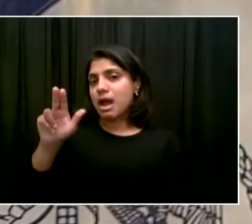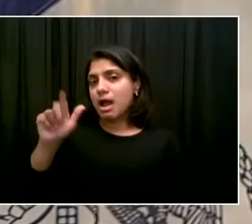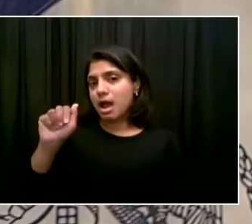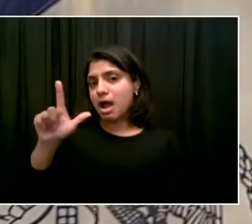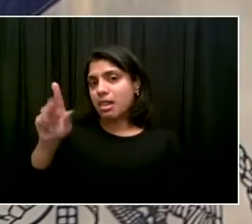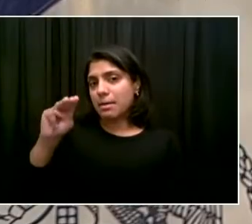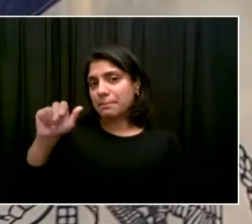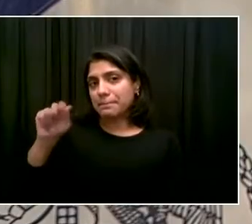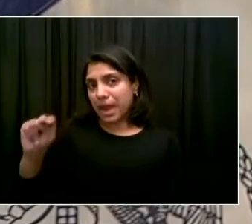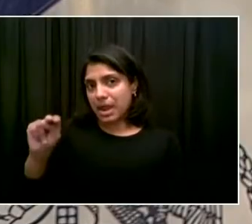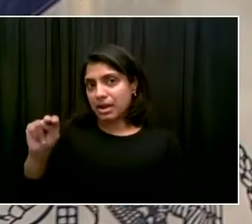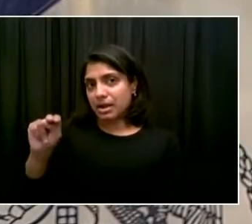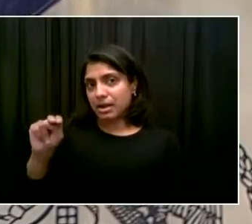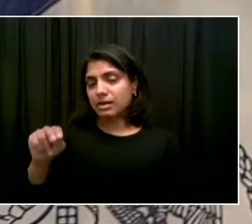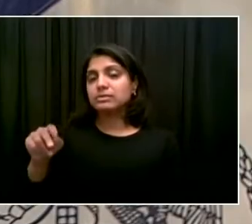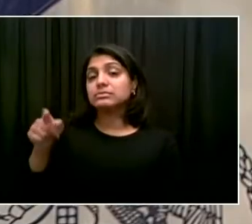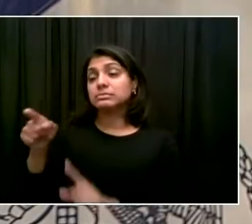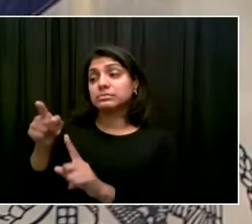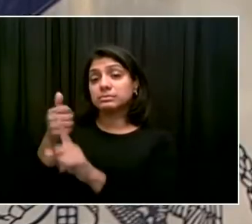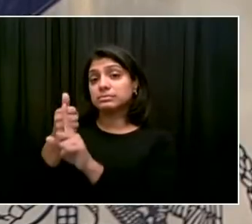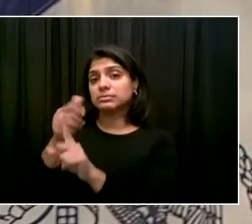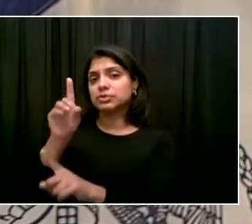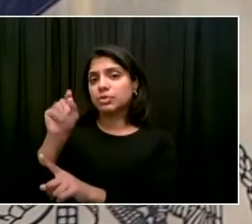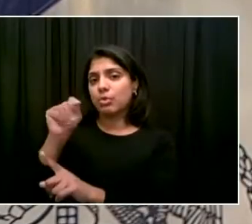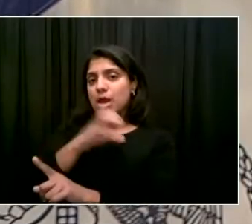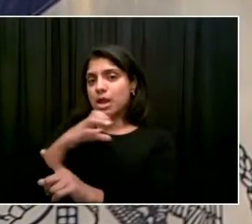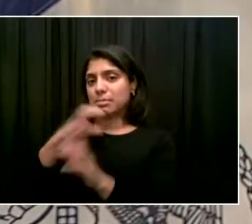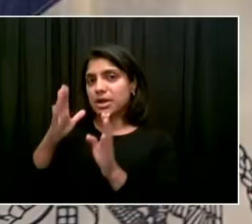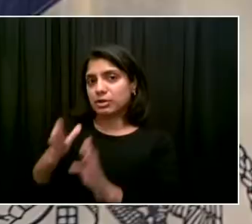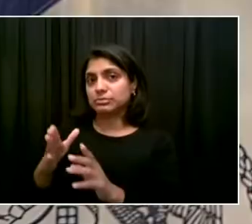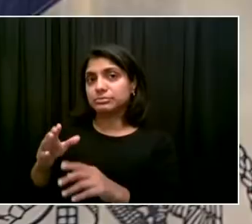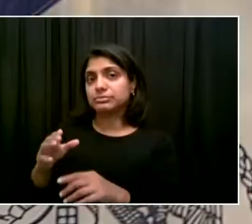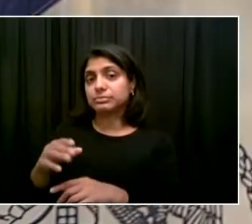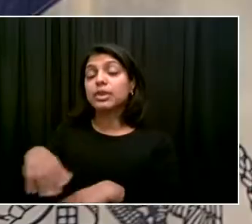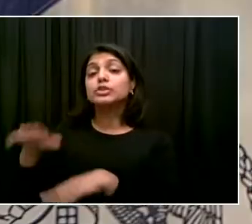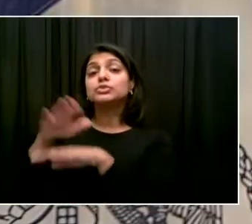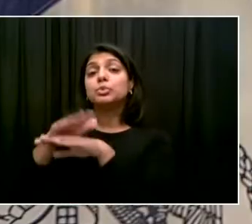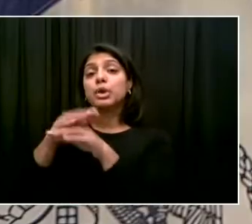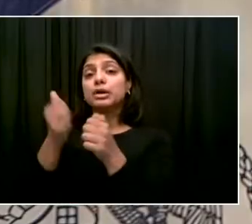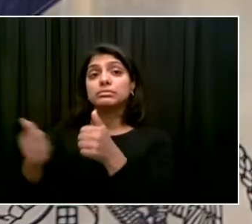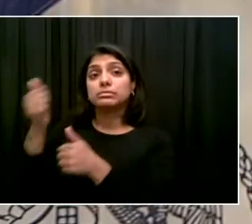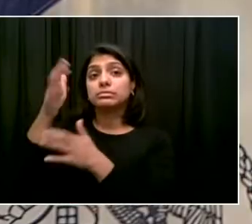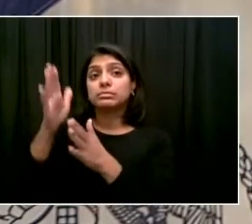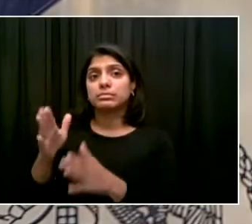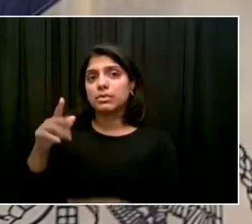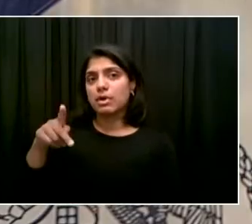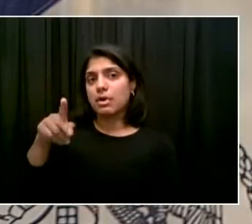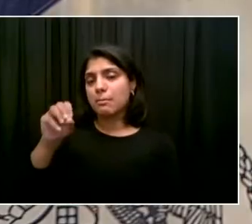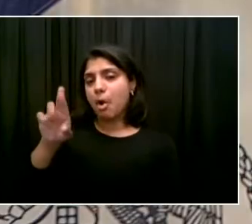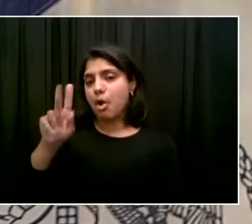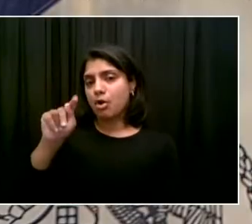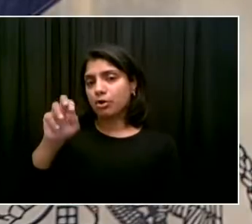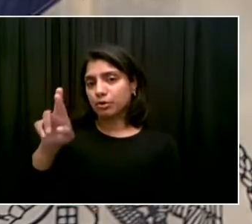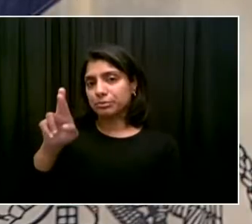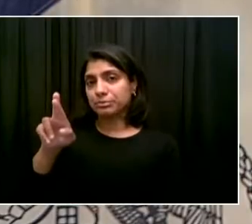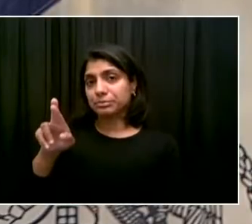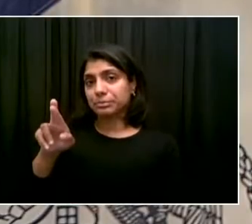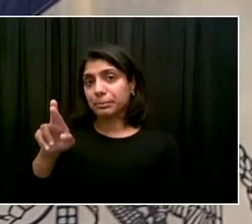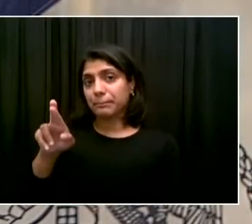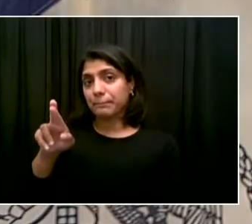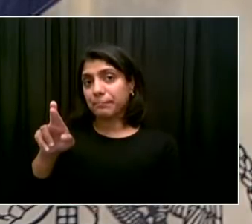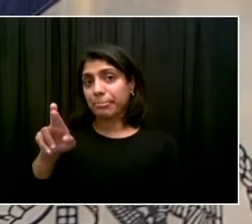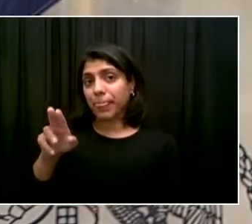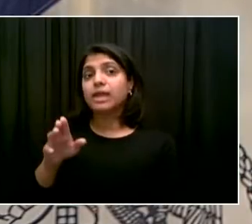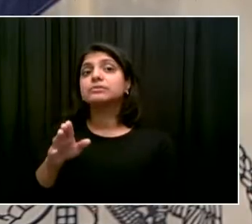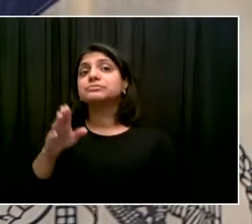VICKI EBEN.